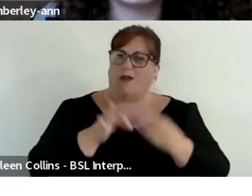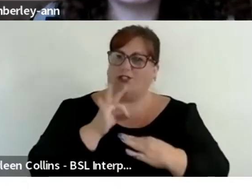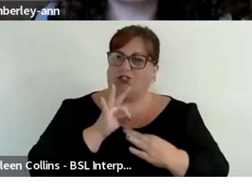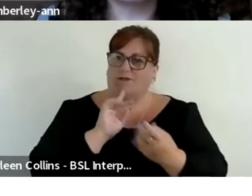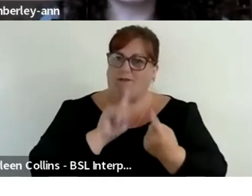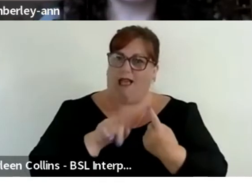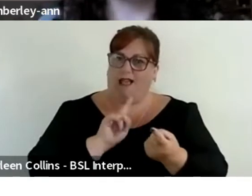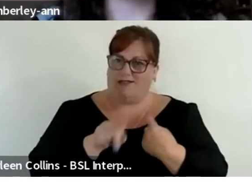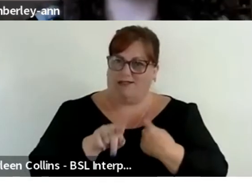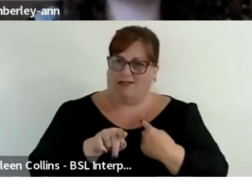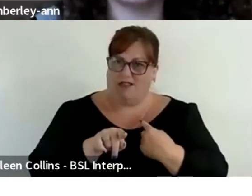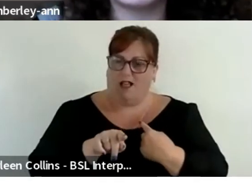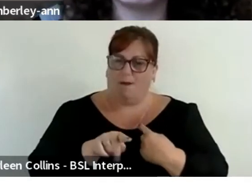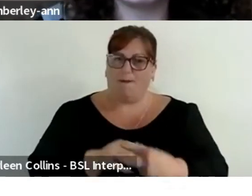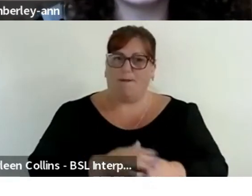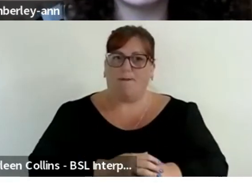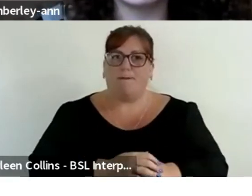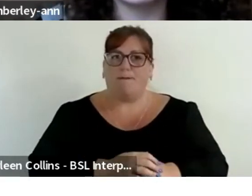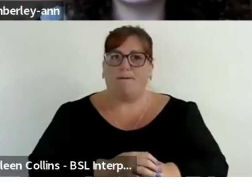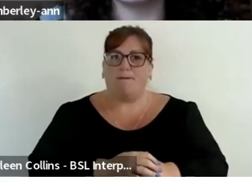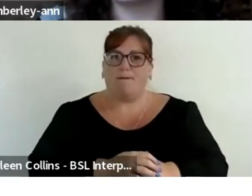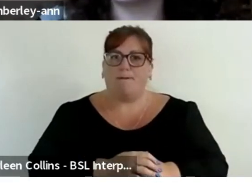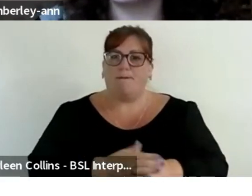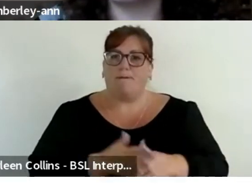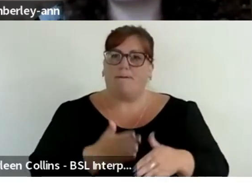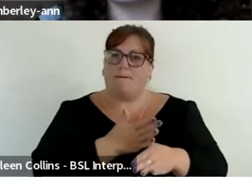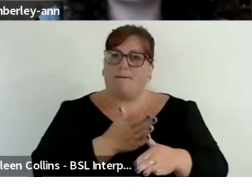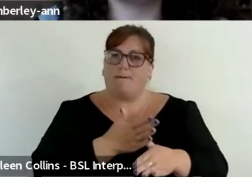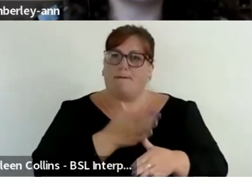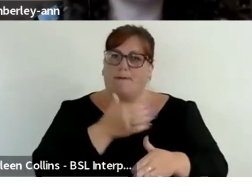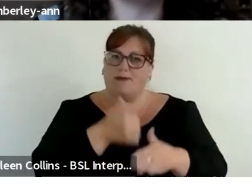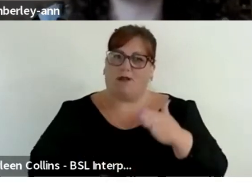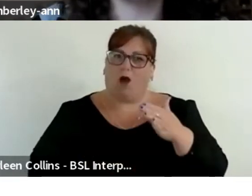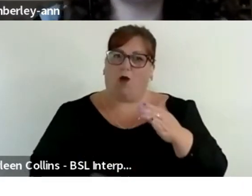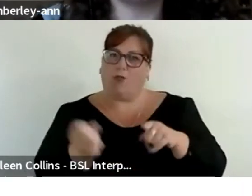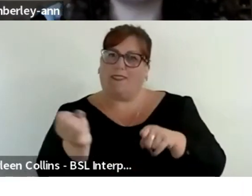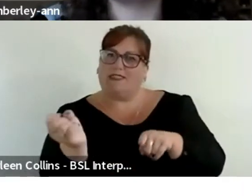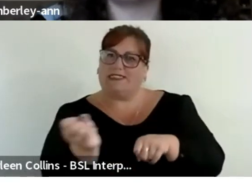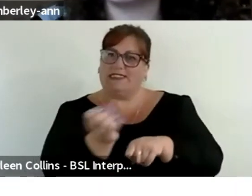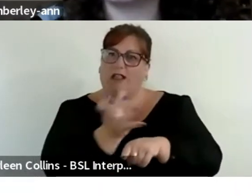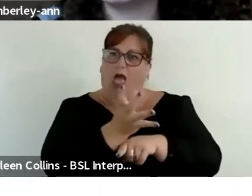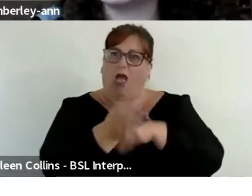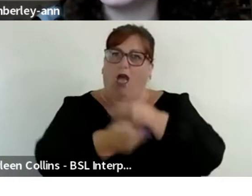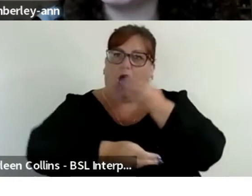I'm going to start off with a couple of slides that just talk you through who we are at PwC.